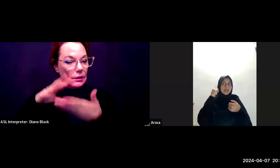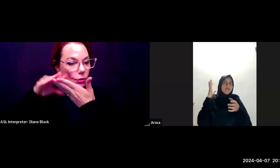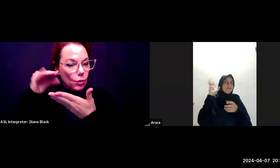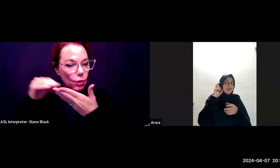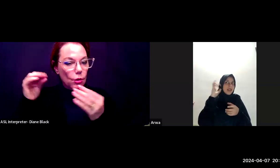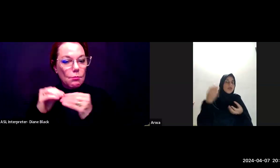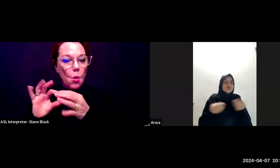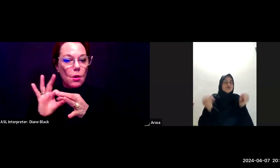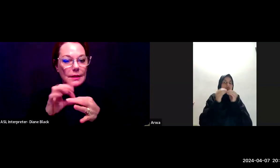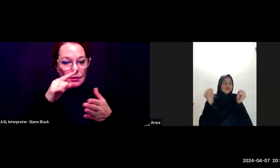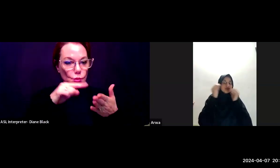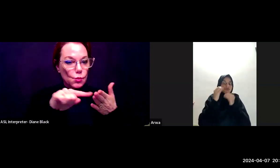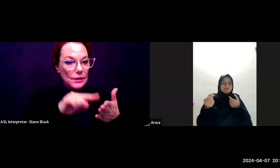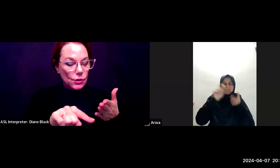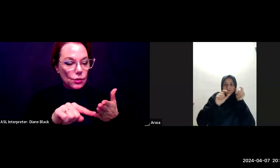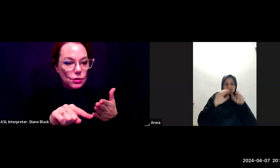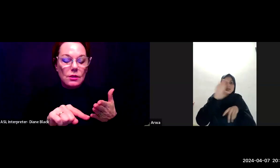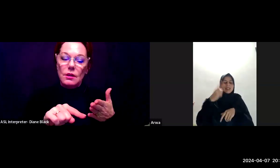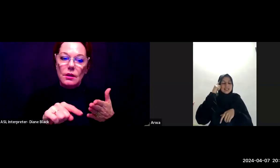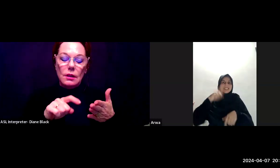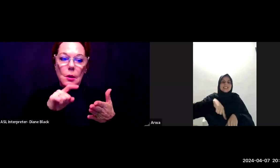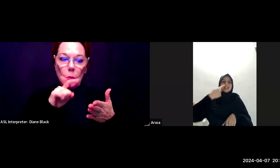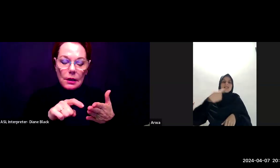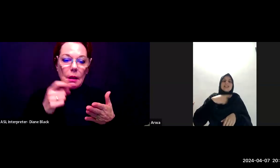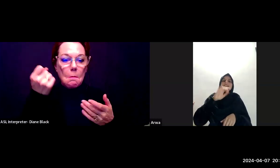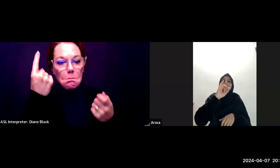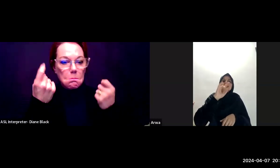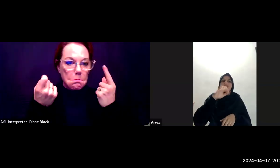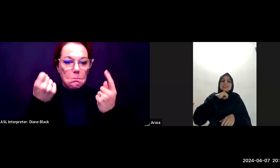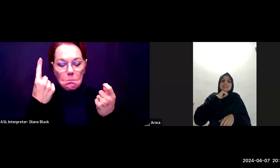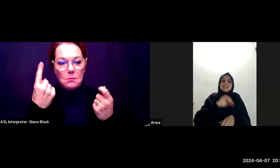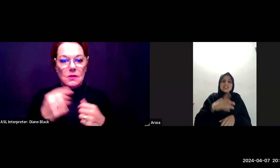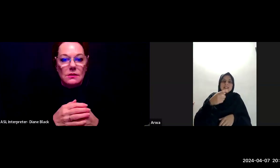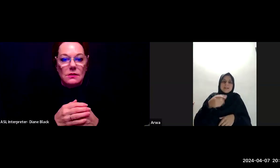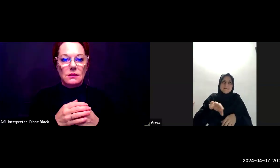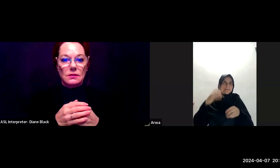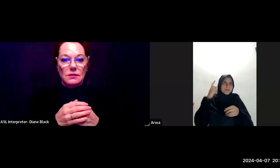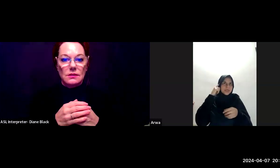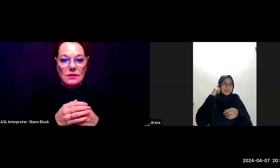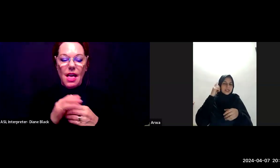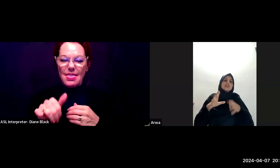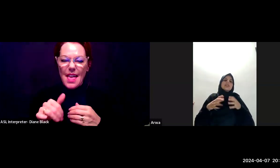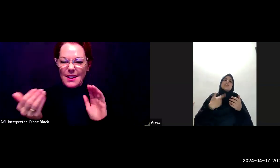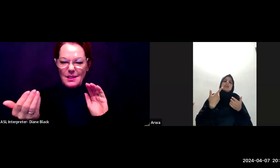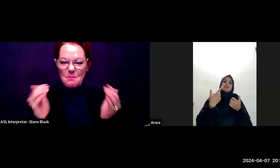for myself it sinks in a little bit more. um I'll bring that car analogy uh around with me.